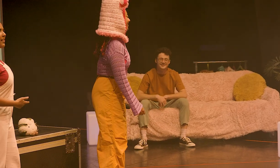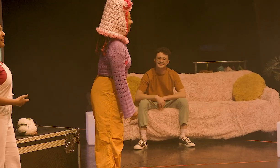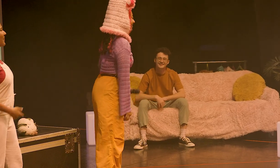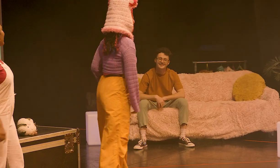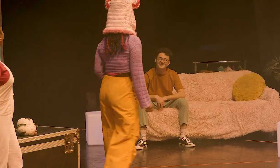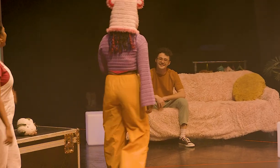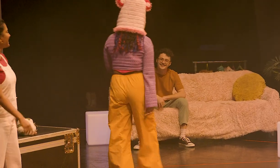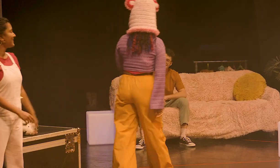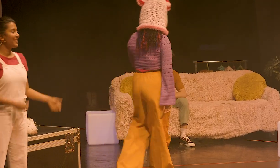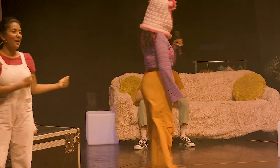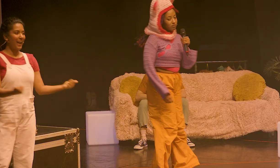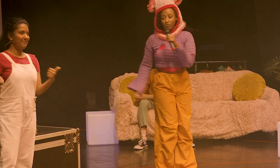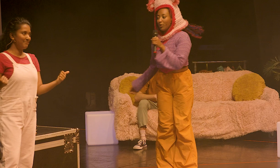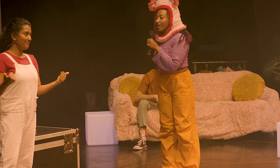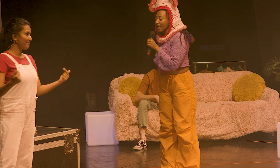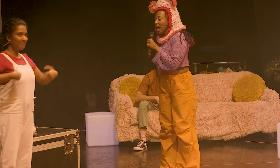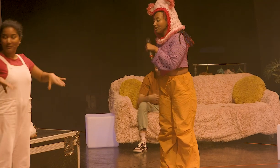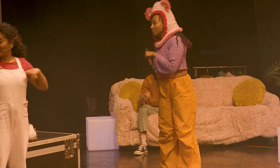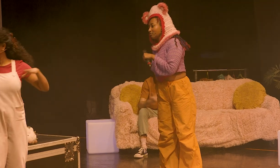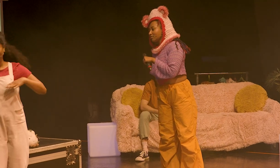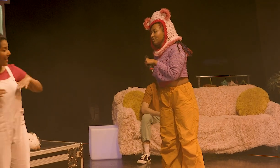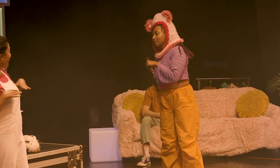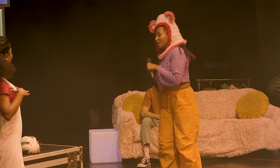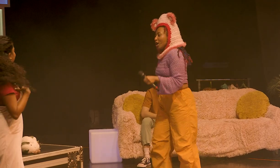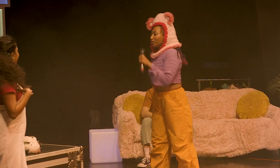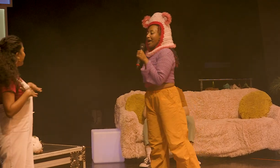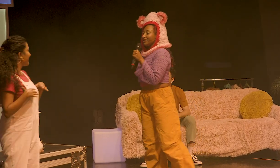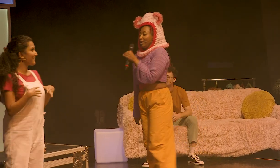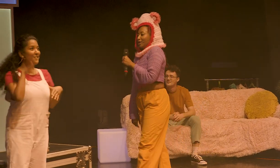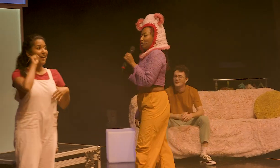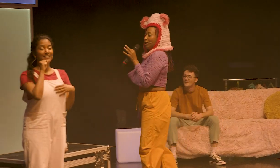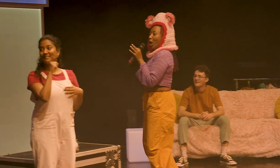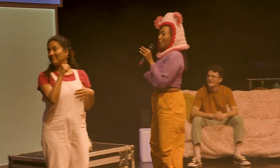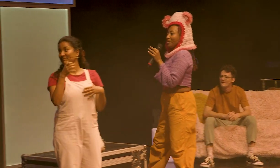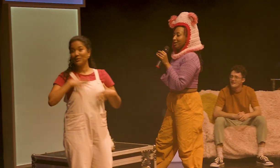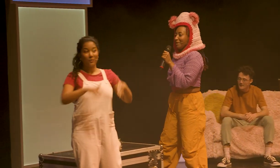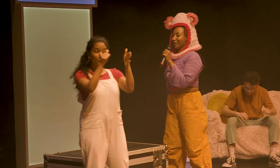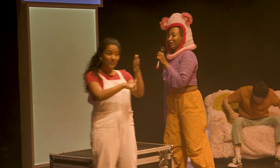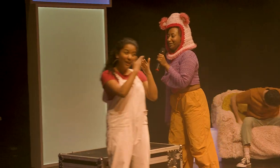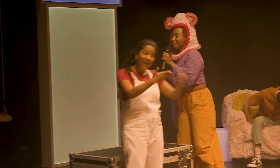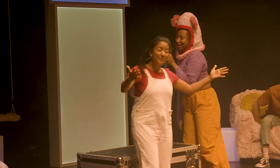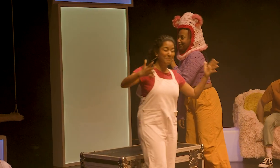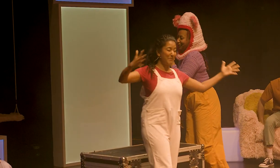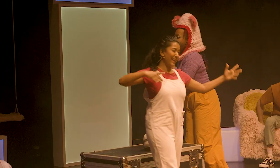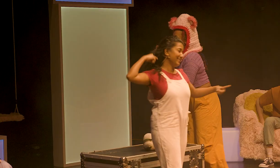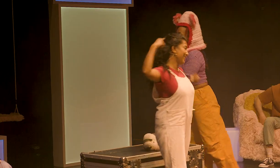JOSÉPHINE - Whoo! So are we ready gang? [NOISES OF AGREEMENT] Grace? Do you want to open the space with some big sound?